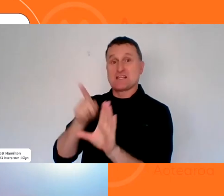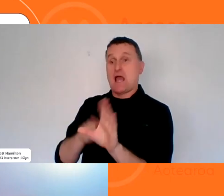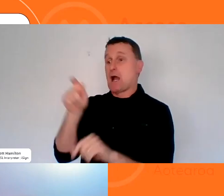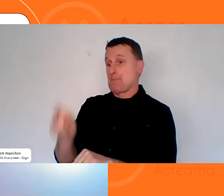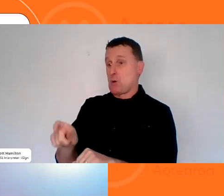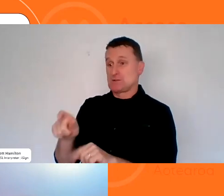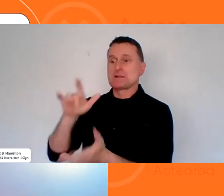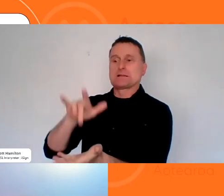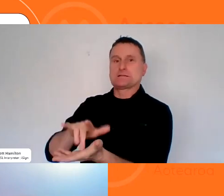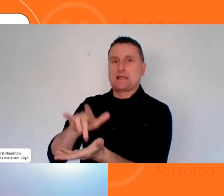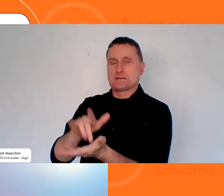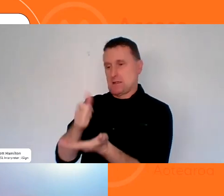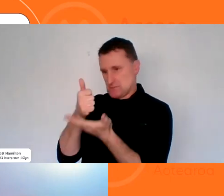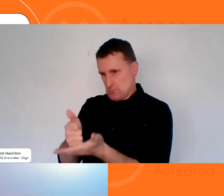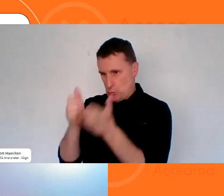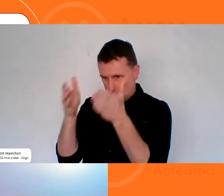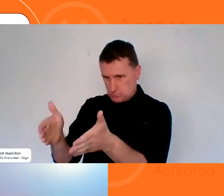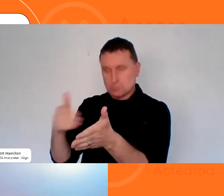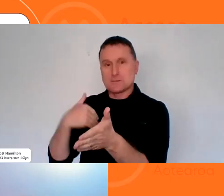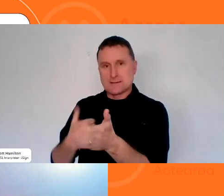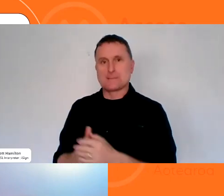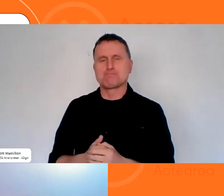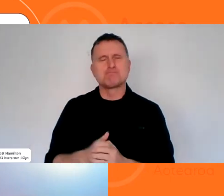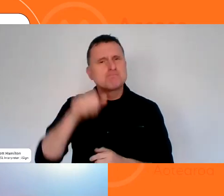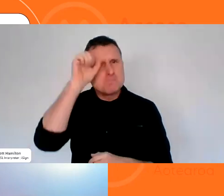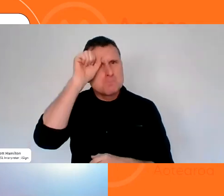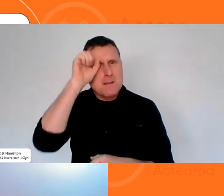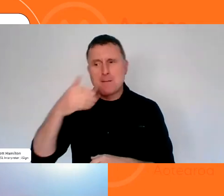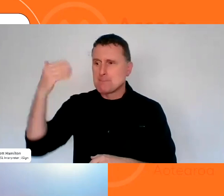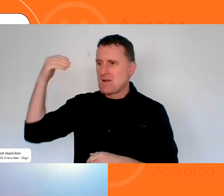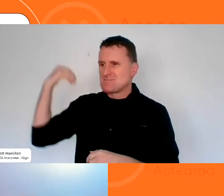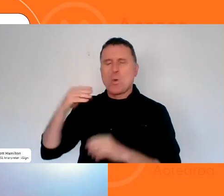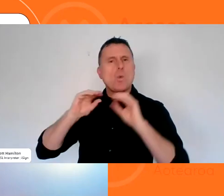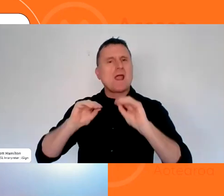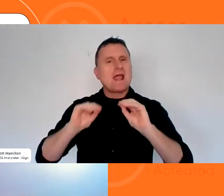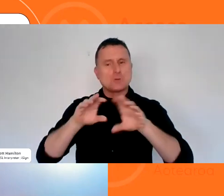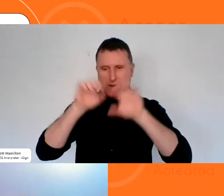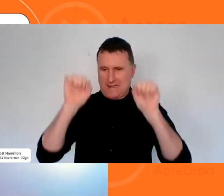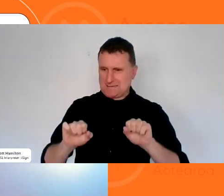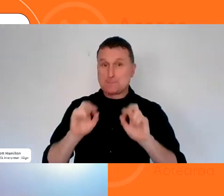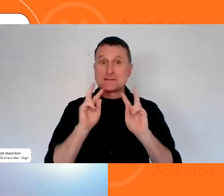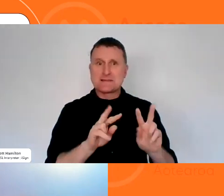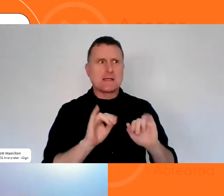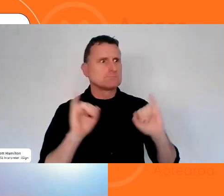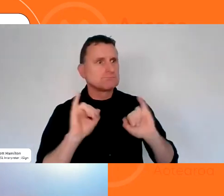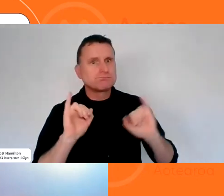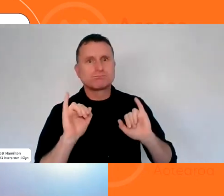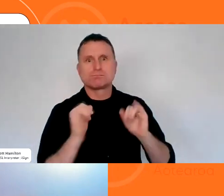back in the sector in education I saw some terrible things that were happening. And the one that always comes to mind when we have